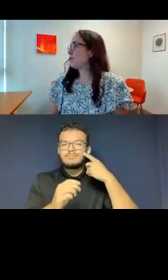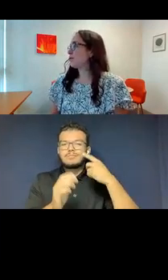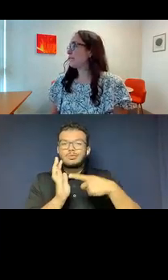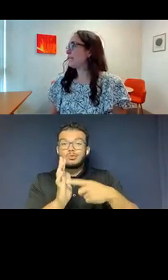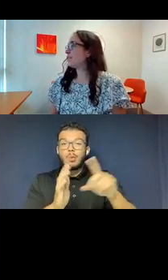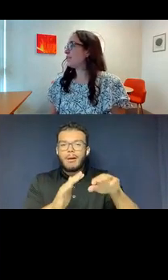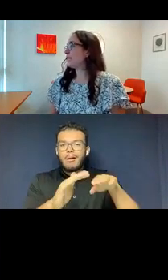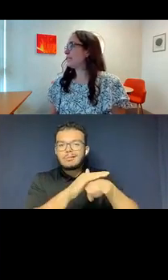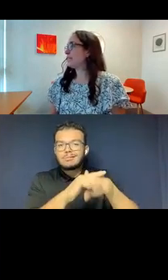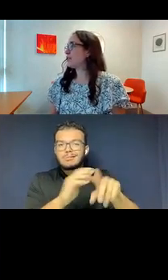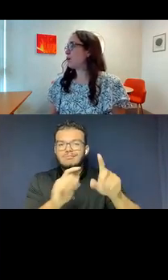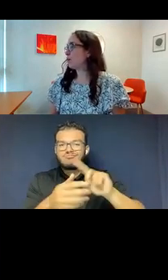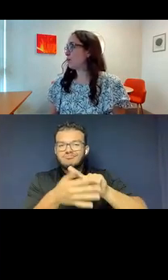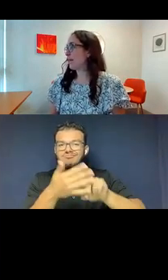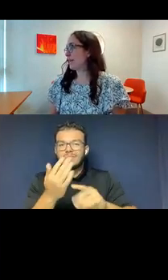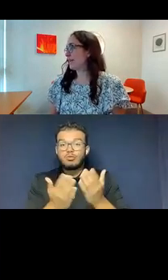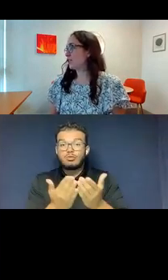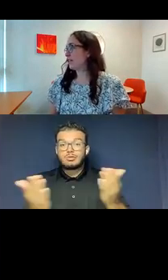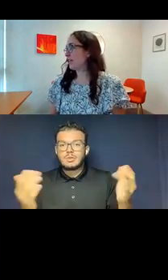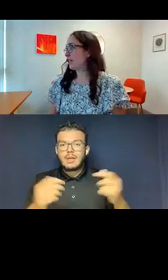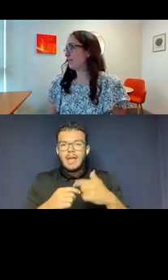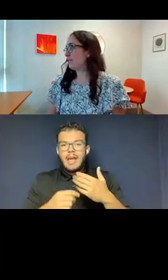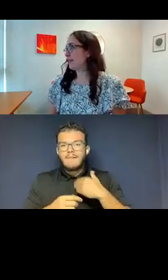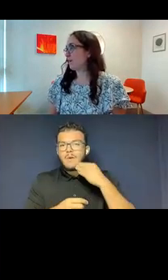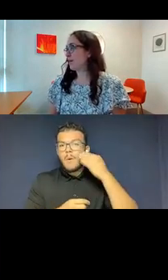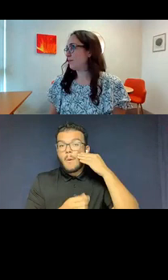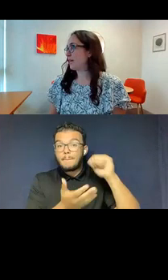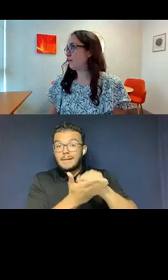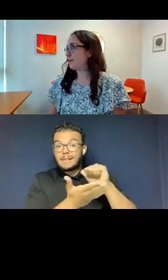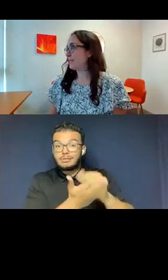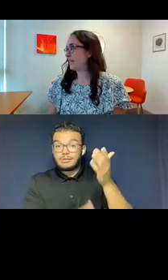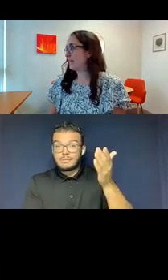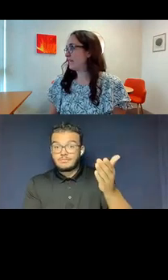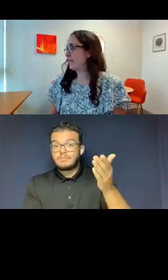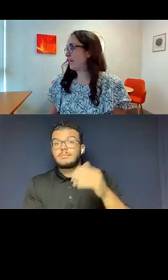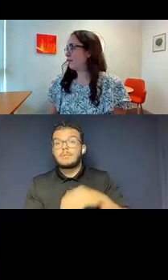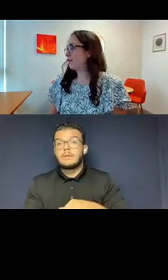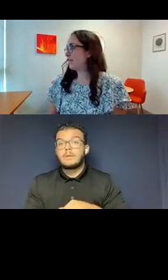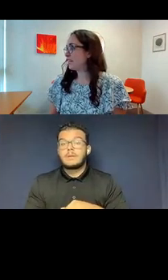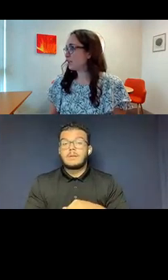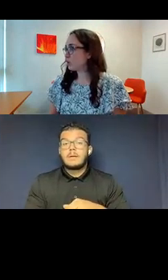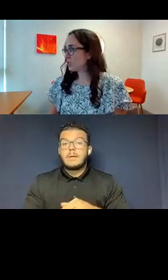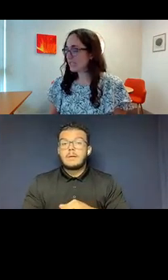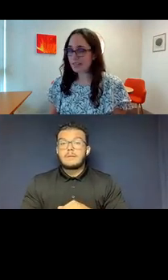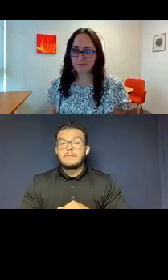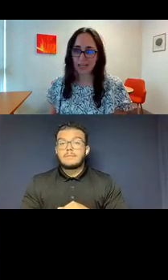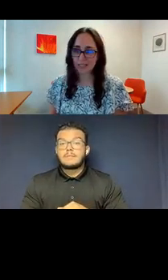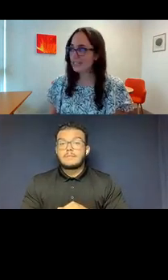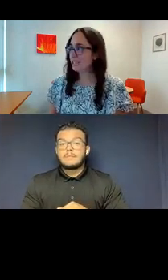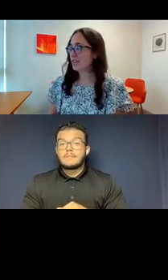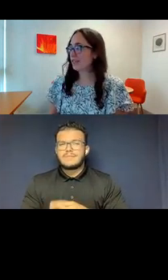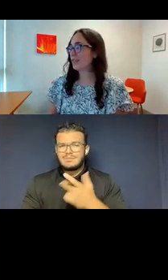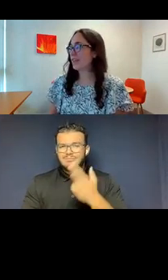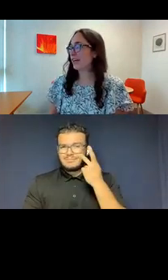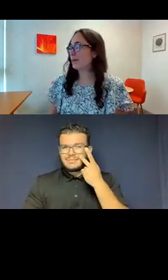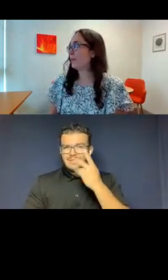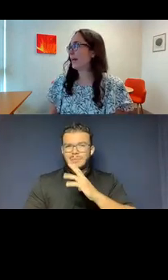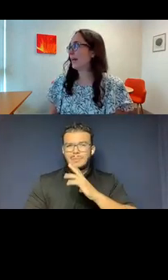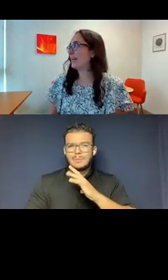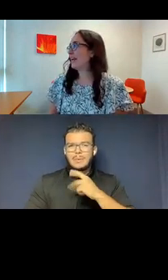And so here is the home page of the VAWA MEI website. And we've got a lot of cool stuff highlighted on the front there.